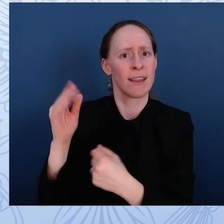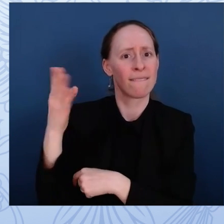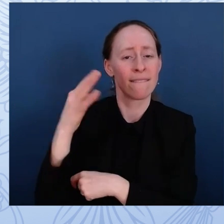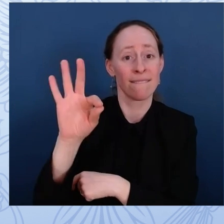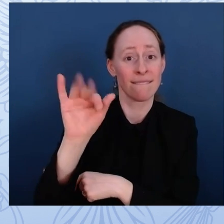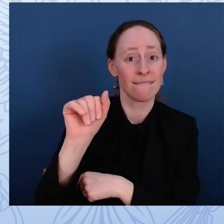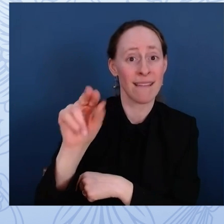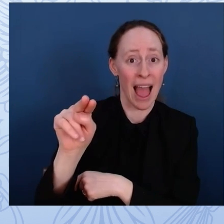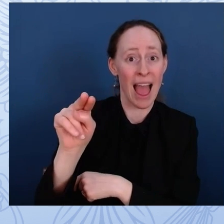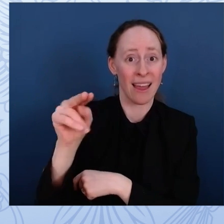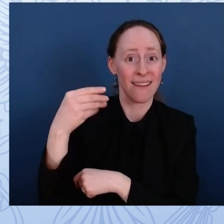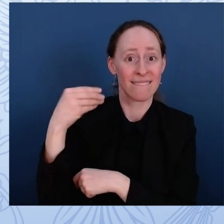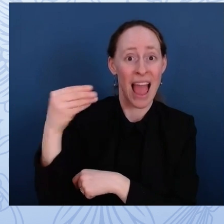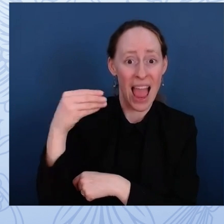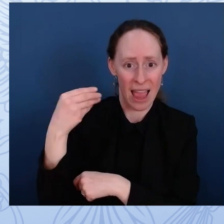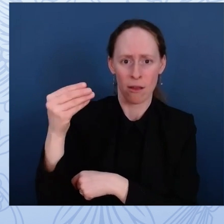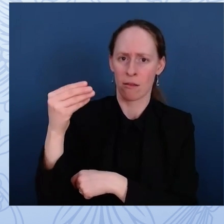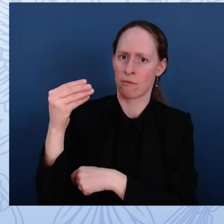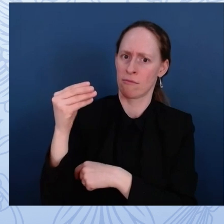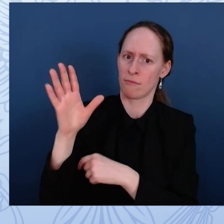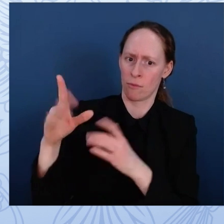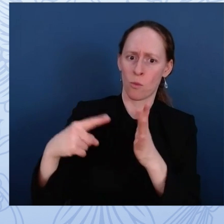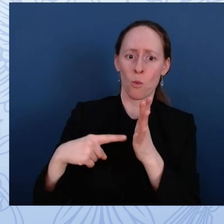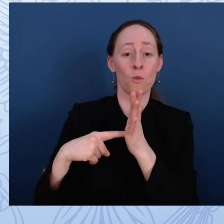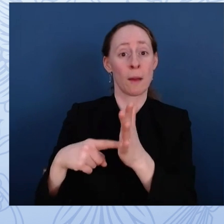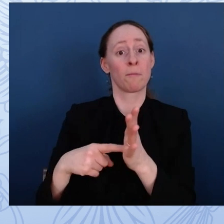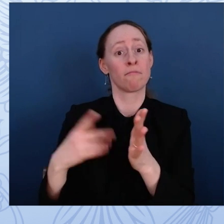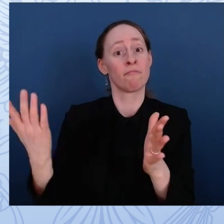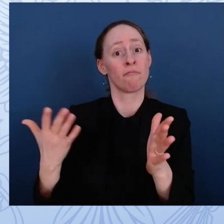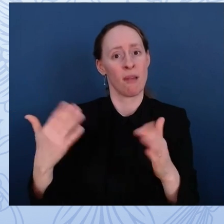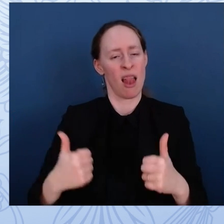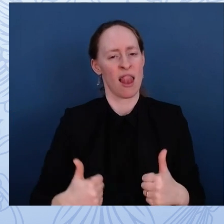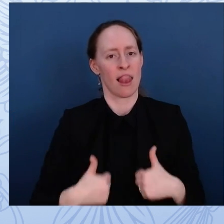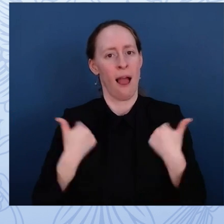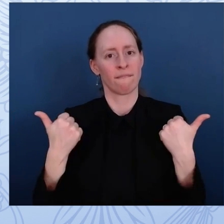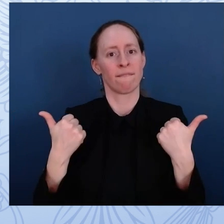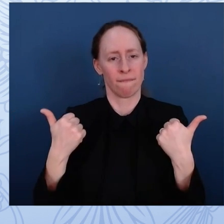and in each pleat the many paths our lives can take.